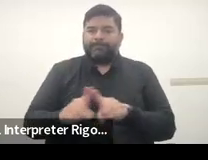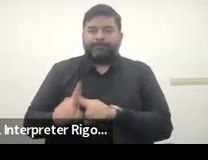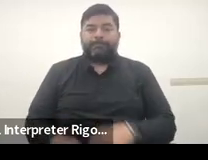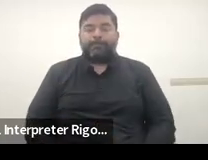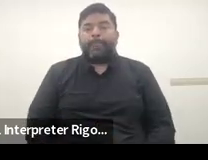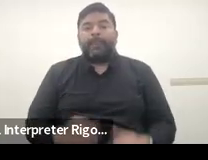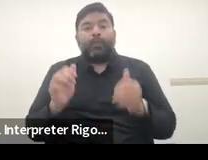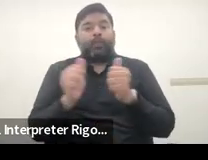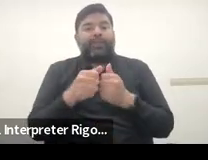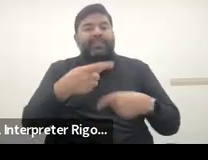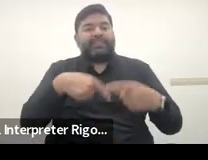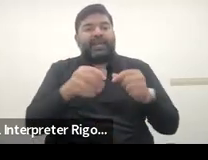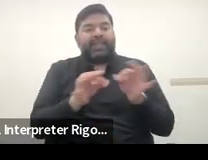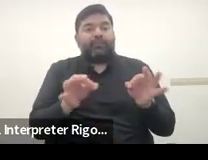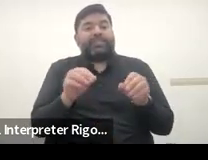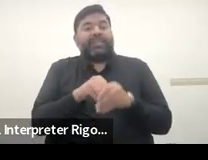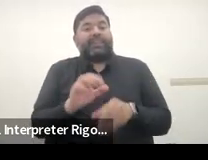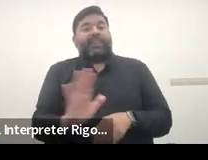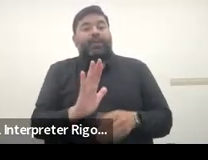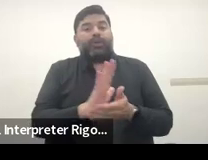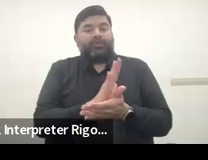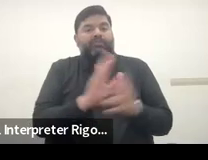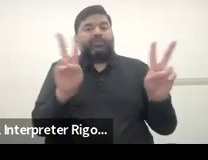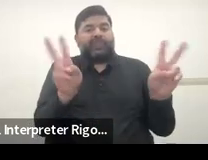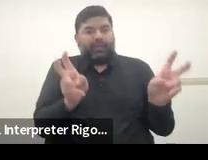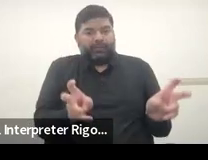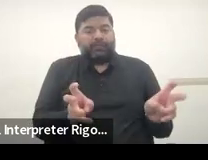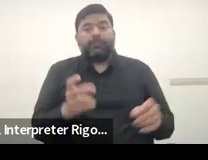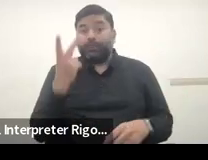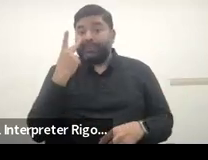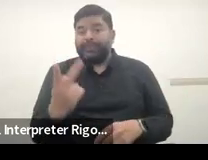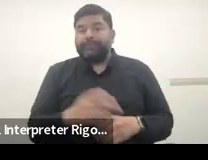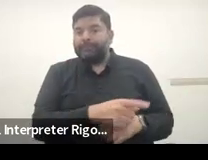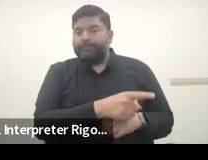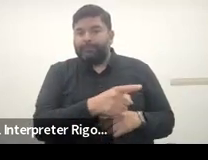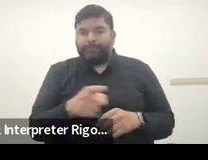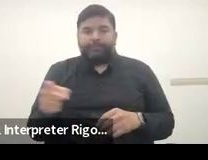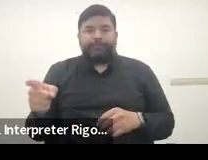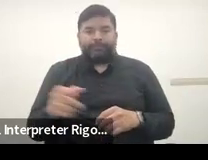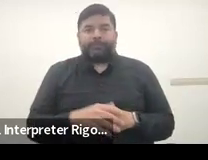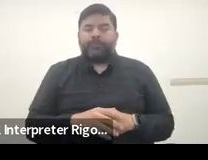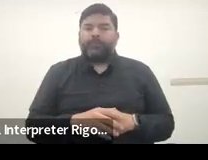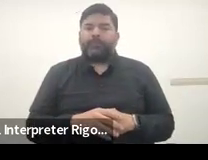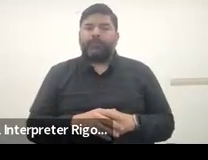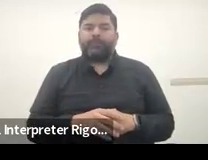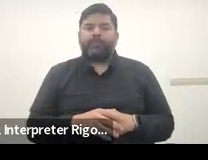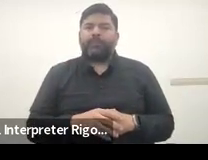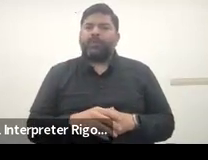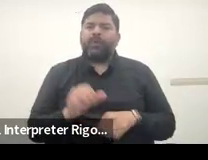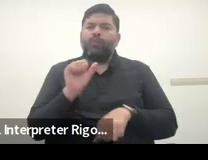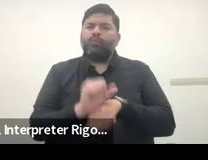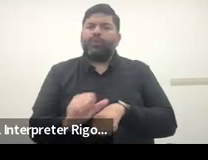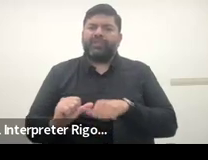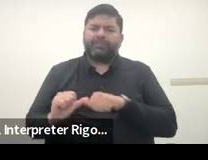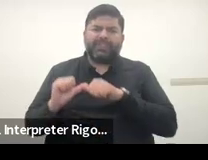sign language in the title. And as you can see, work has been continuous ever since 2000